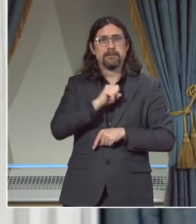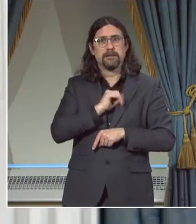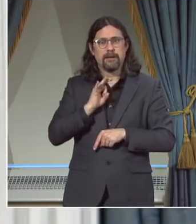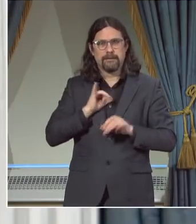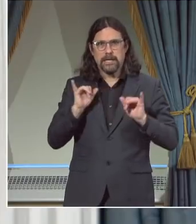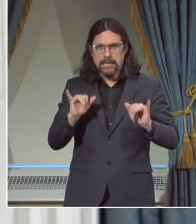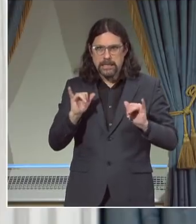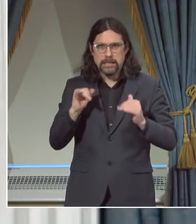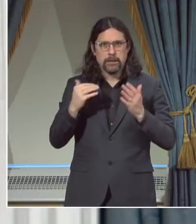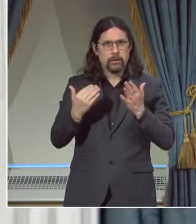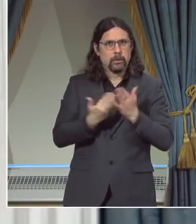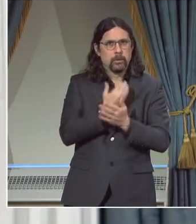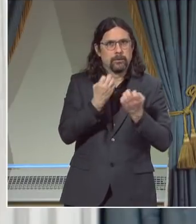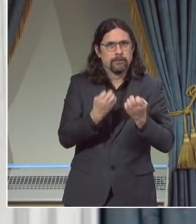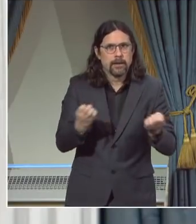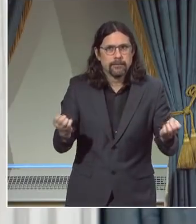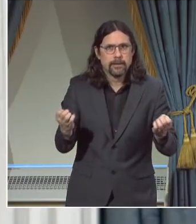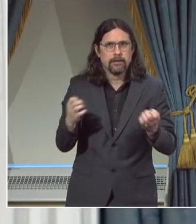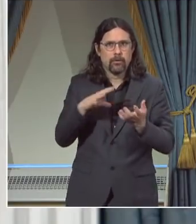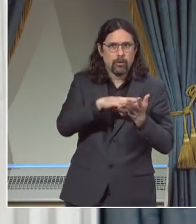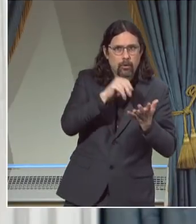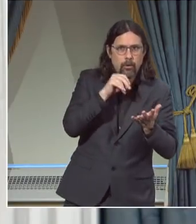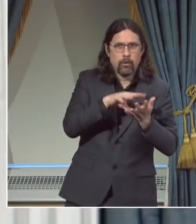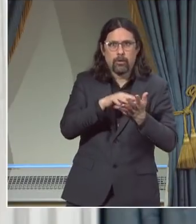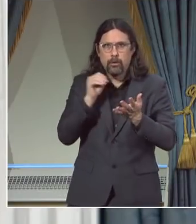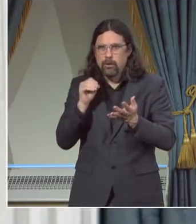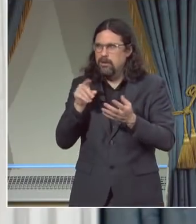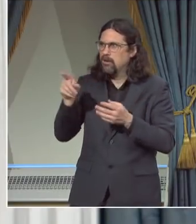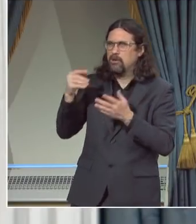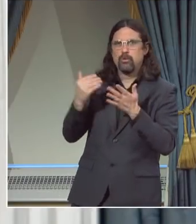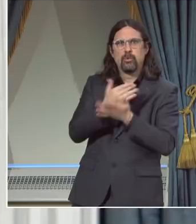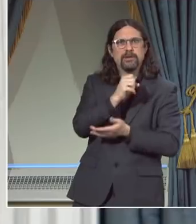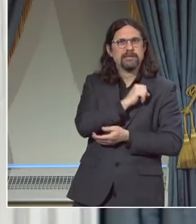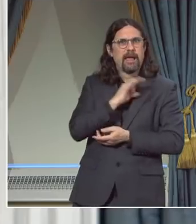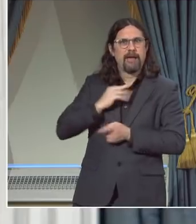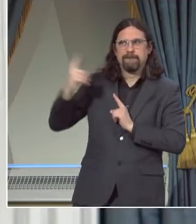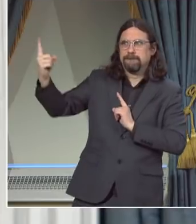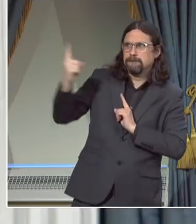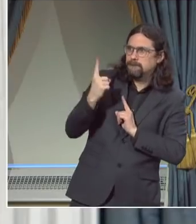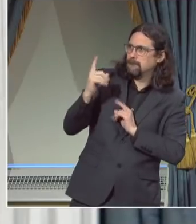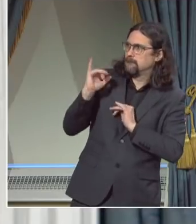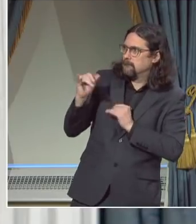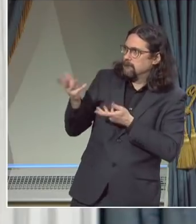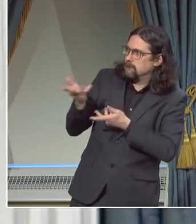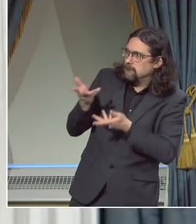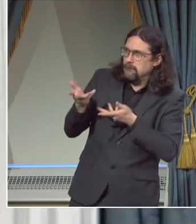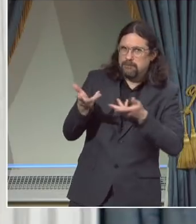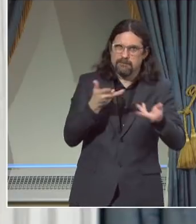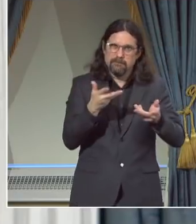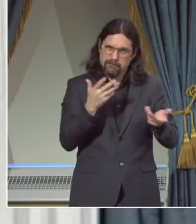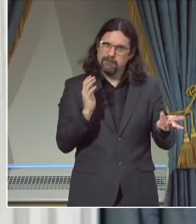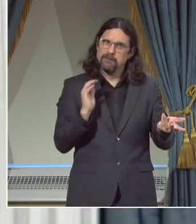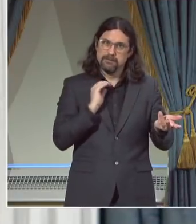LARGE AS THIS. USING NEW EQUIPMENT, WORKING WITH NEW COLLEAGUES THAT WE HAVE NEVER -- WHOAV HENE V ER BEEN IN THAT HOSPITAL BEFORE.